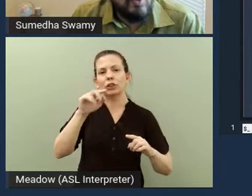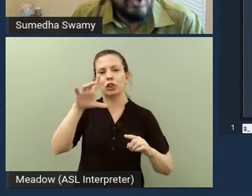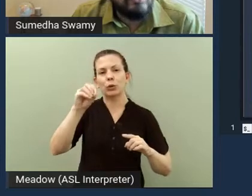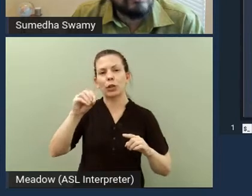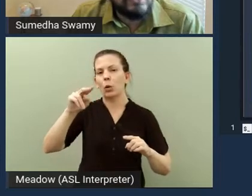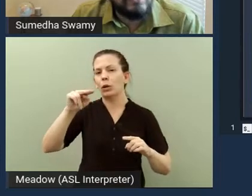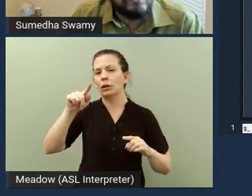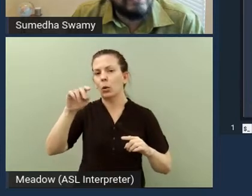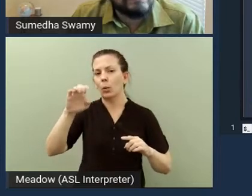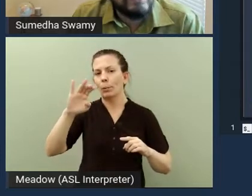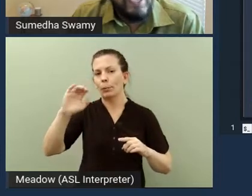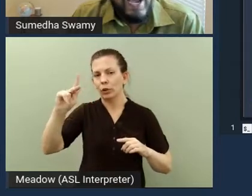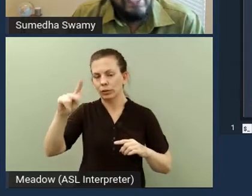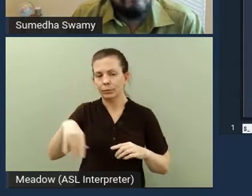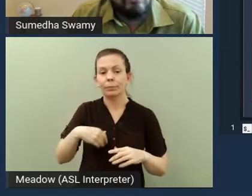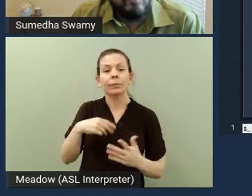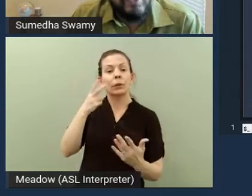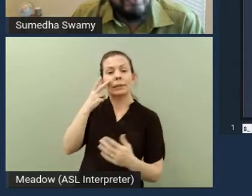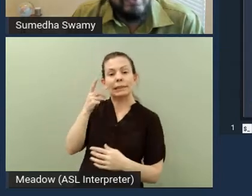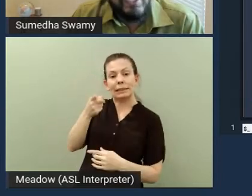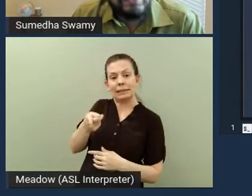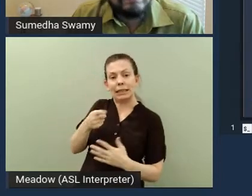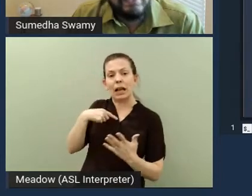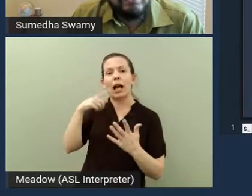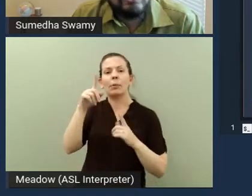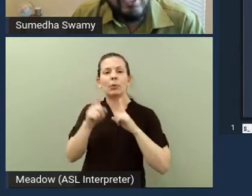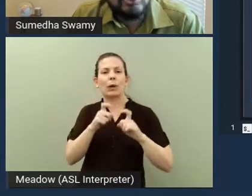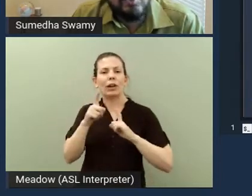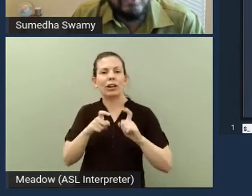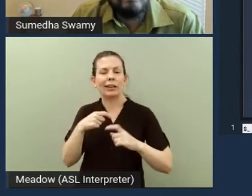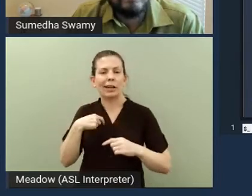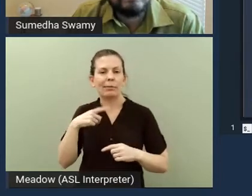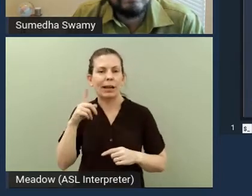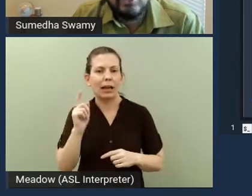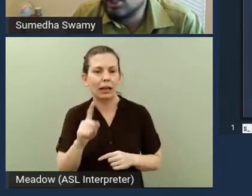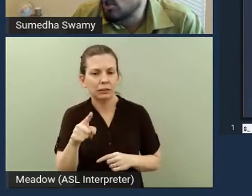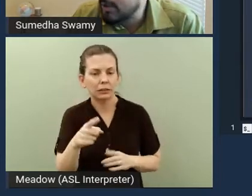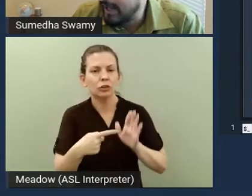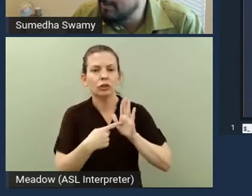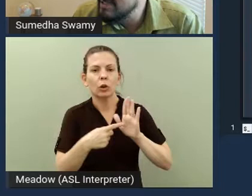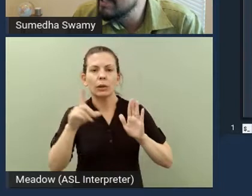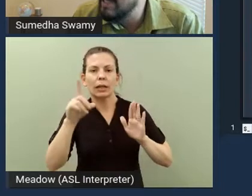So what you see here is I'm quitting and asking, okay, show databases and short tables